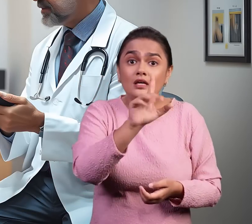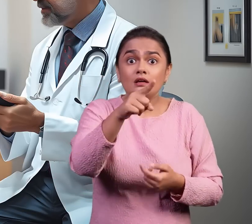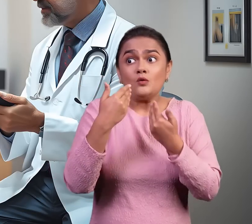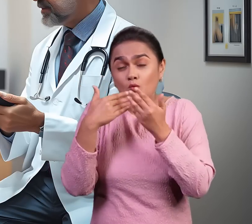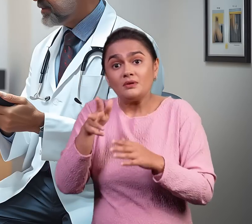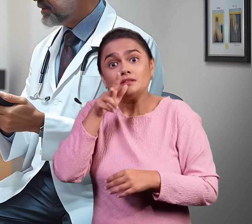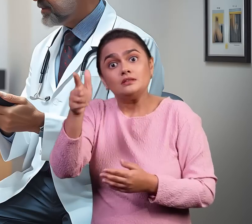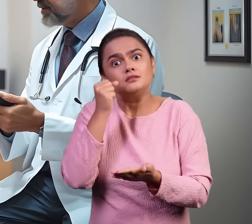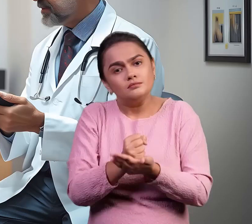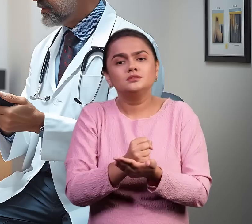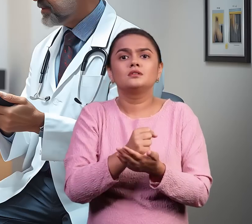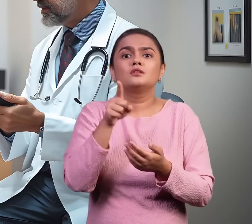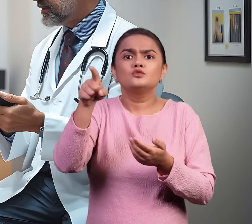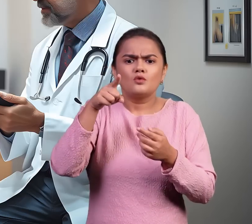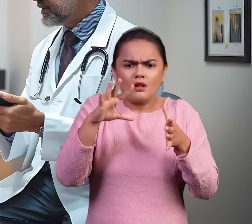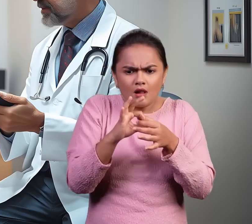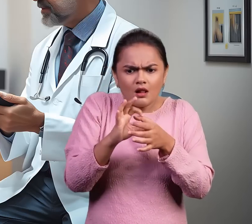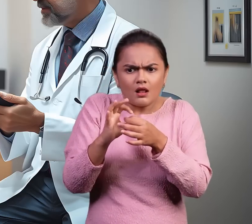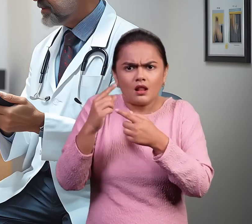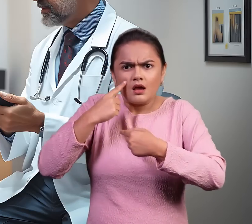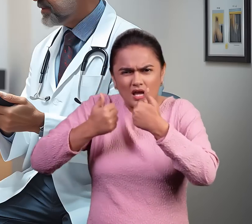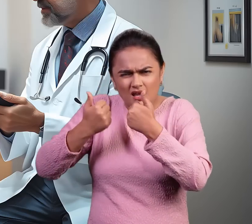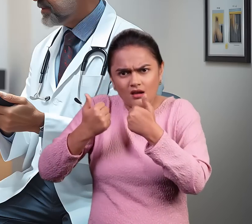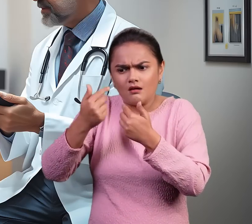Based on that, initial basic tests will be conducted first.